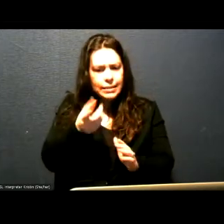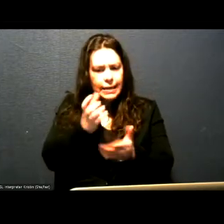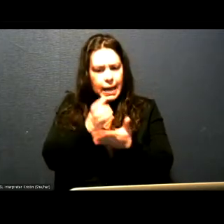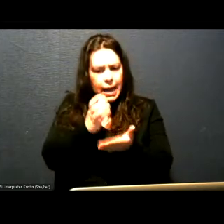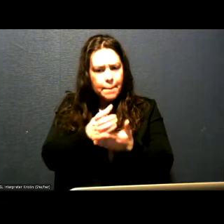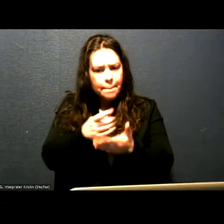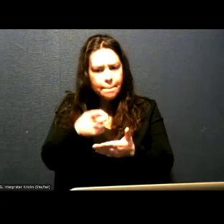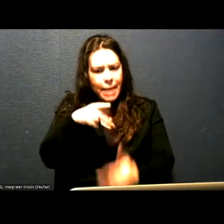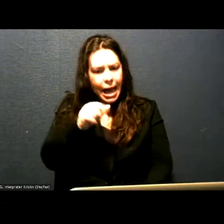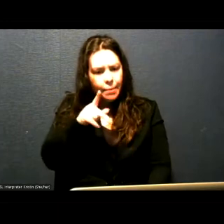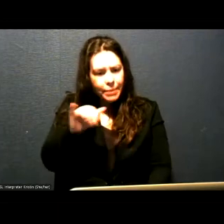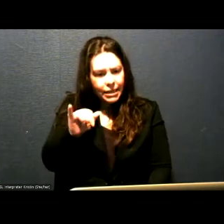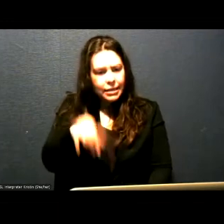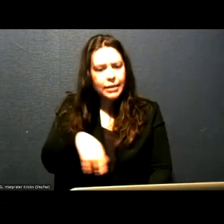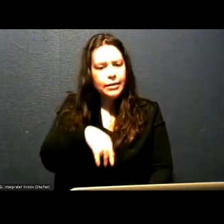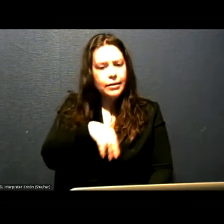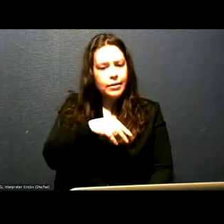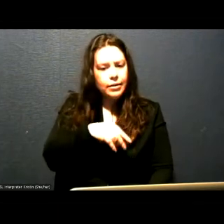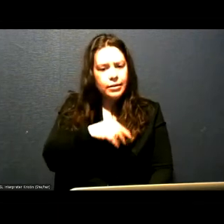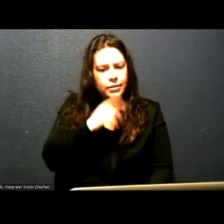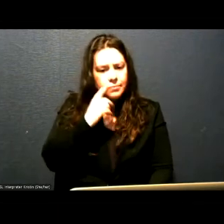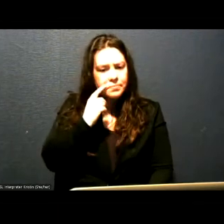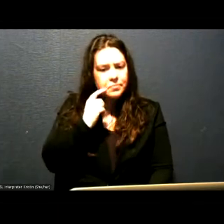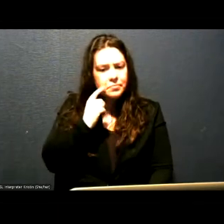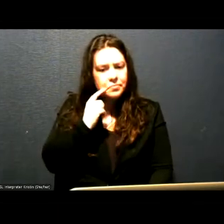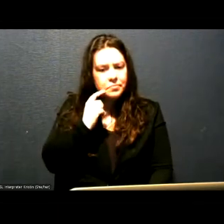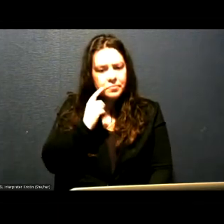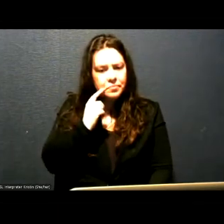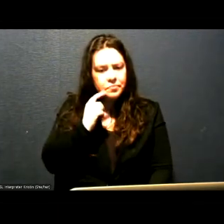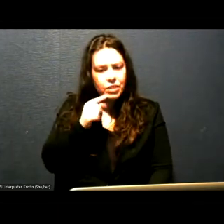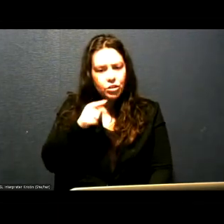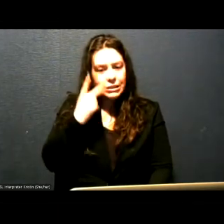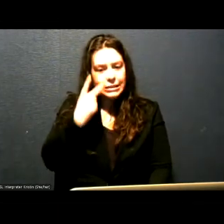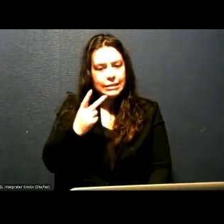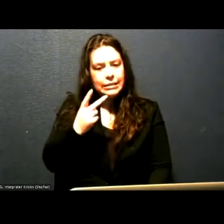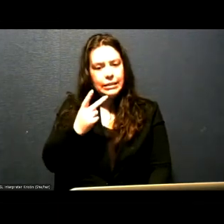There it is! And inside, we have, this is a piece of mackerel, um, this is actually a really large